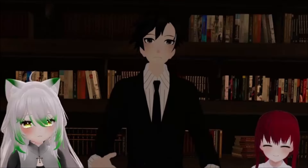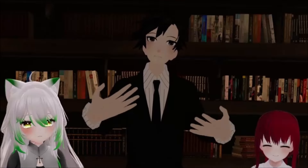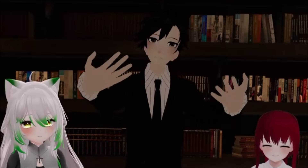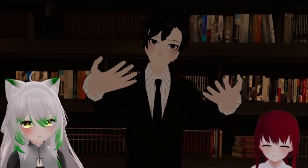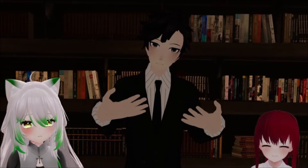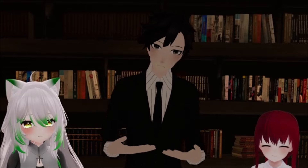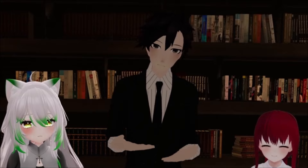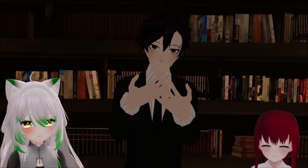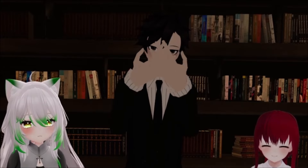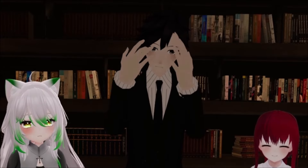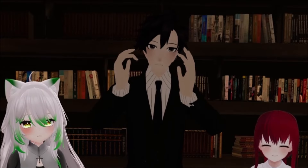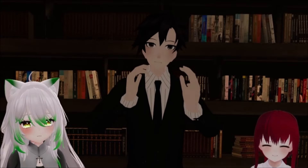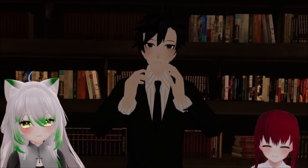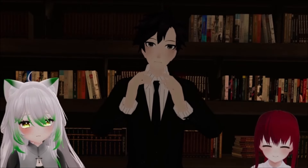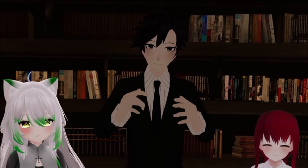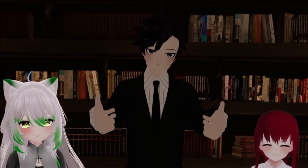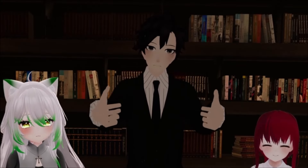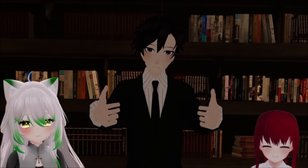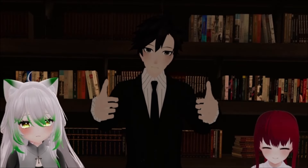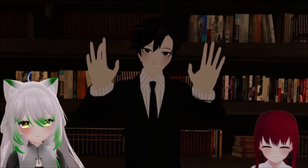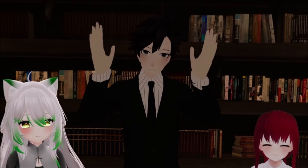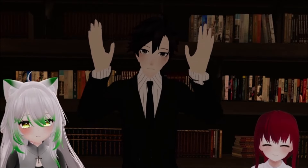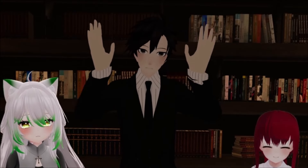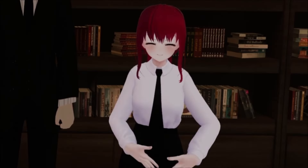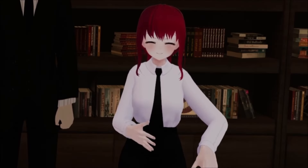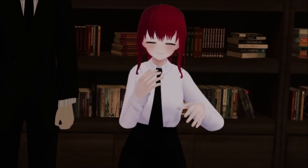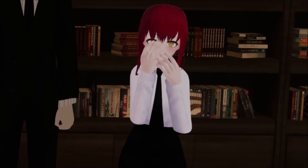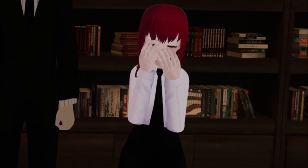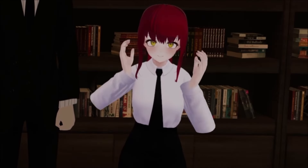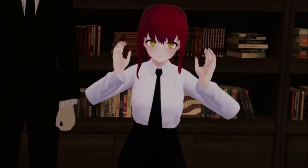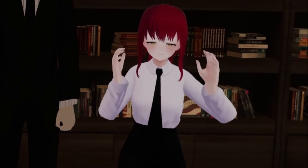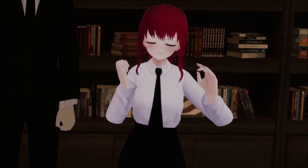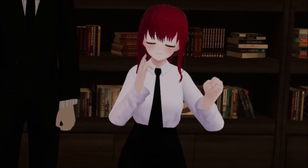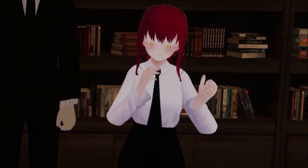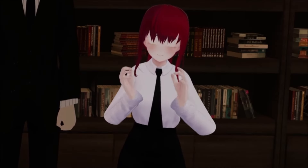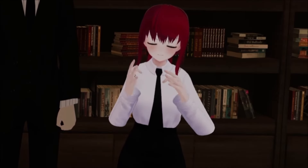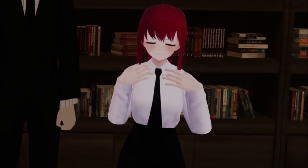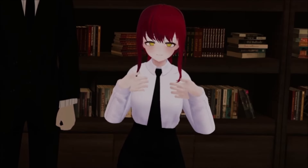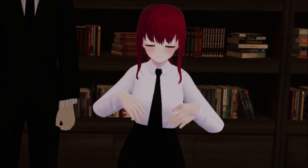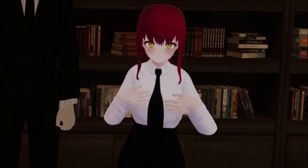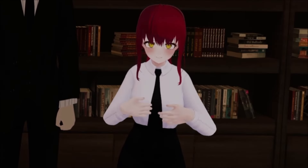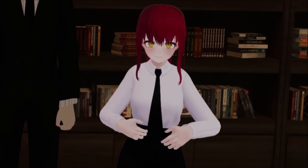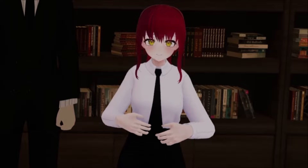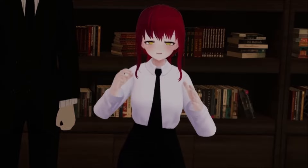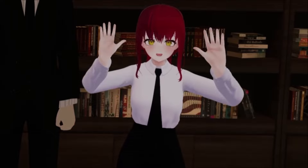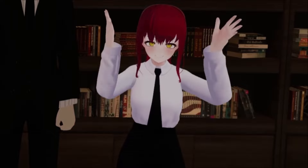(American Sign Language) Welcome to VRChat (Korean Sign Language) Welcome to VRChat